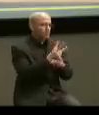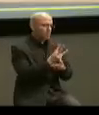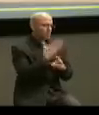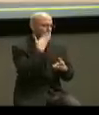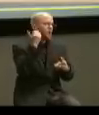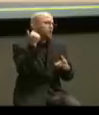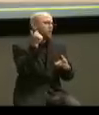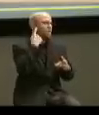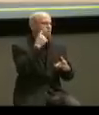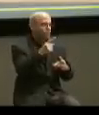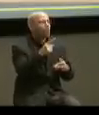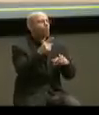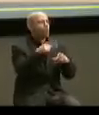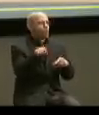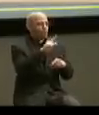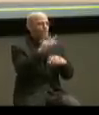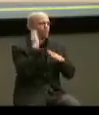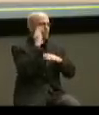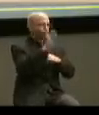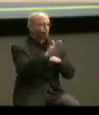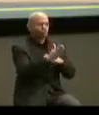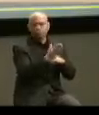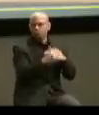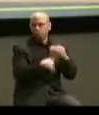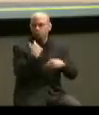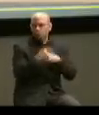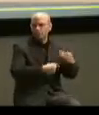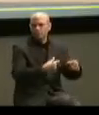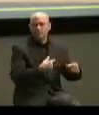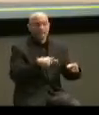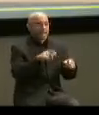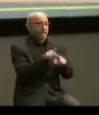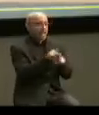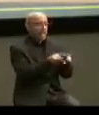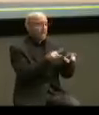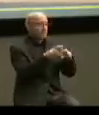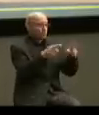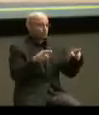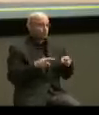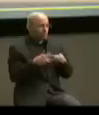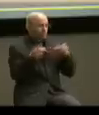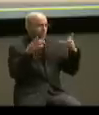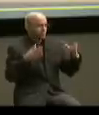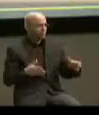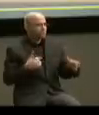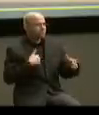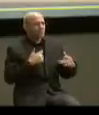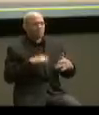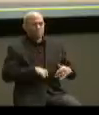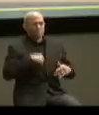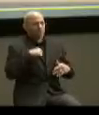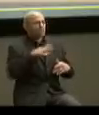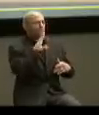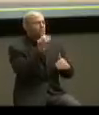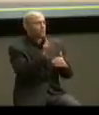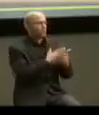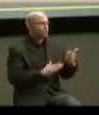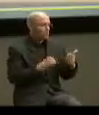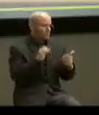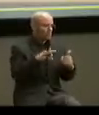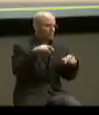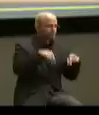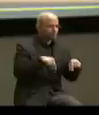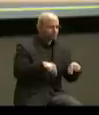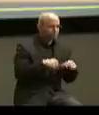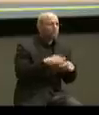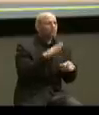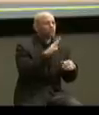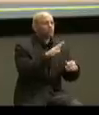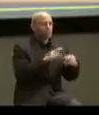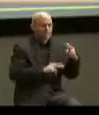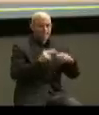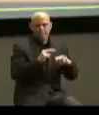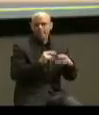AS A REGIONAL ADMINISTRATOR FOR GAS, GSA, I'M SO PROUD TO BE